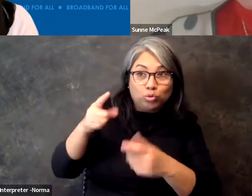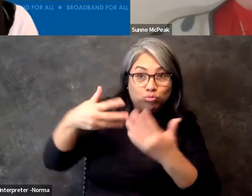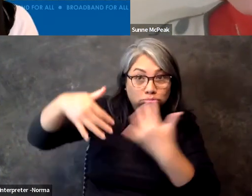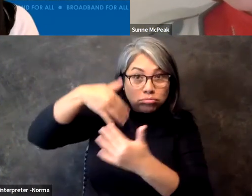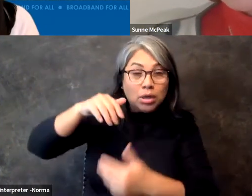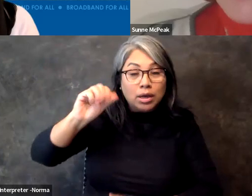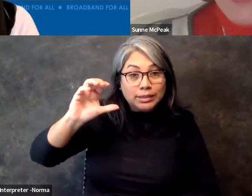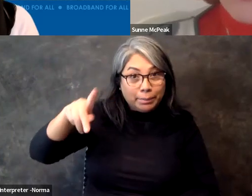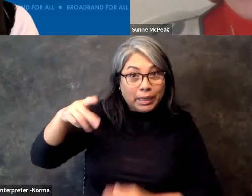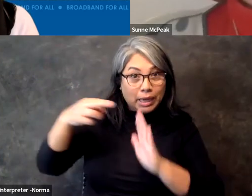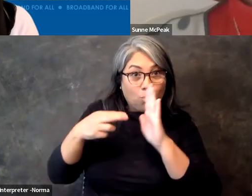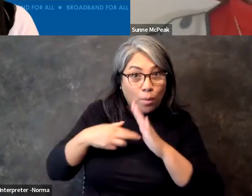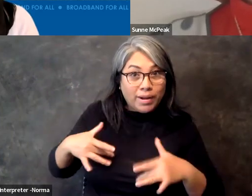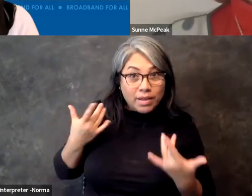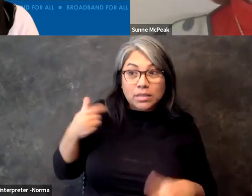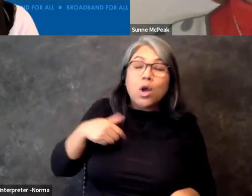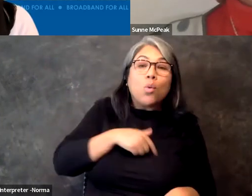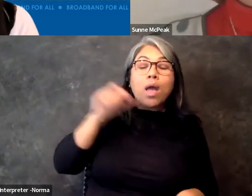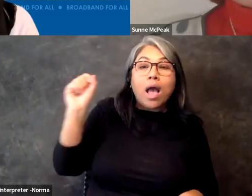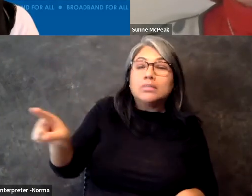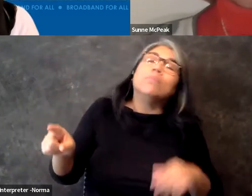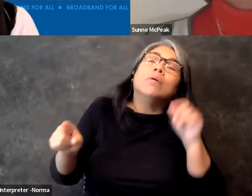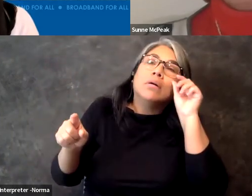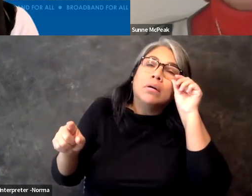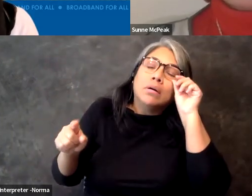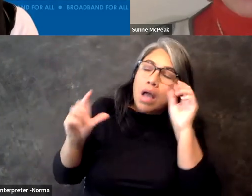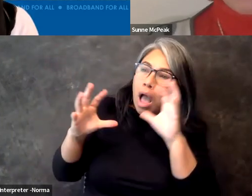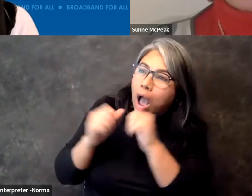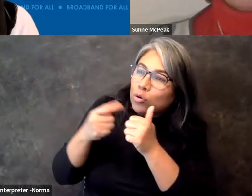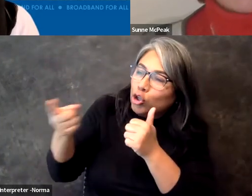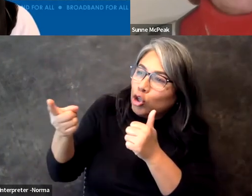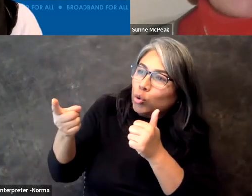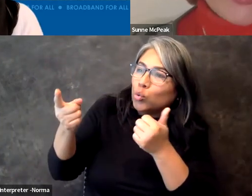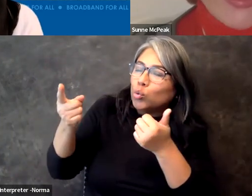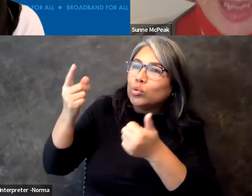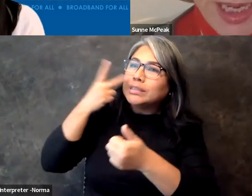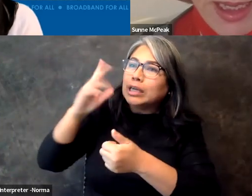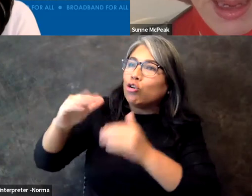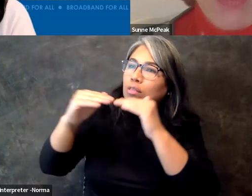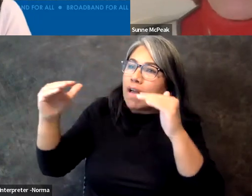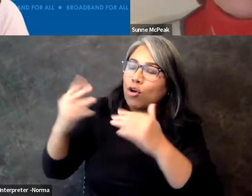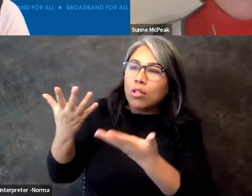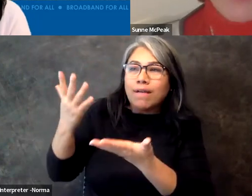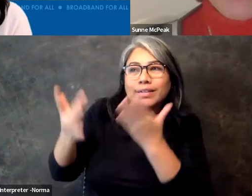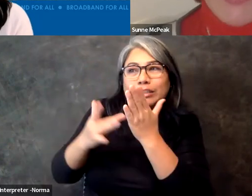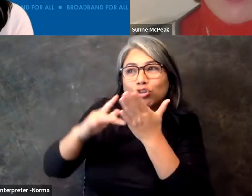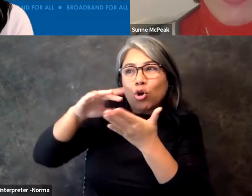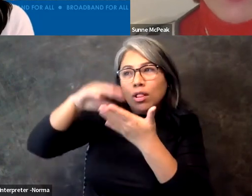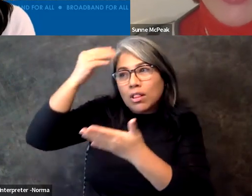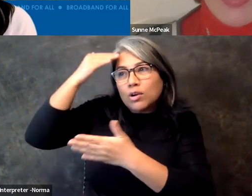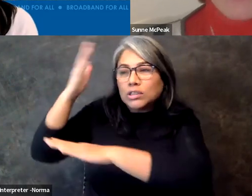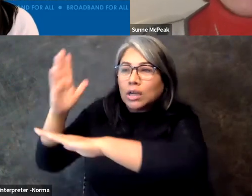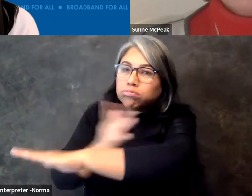Enrollment events. What how do you assess your level of digital literacy? 58% call themselves